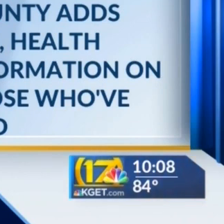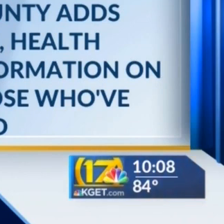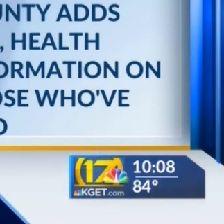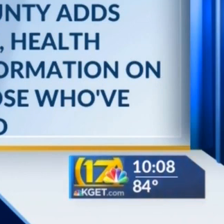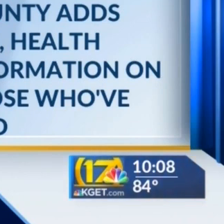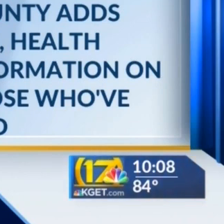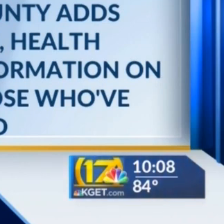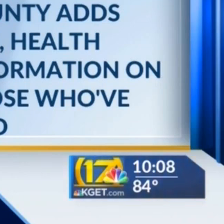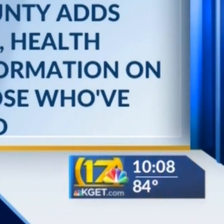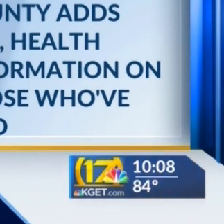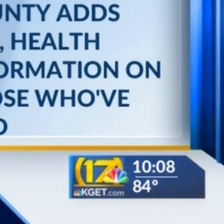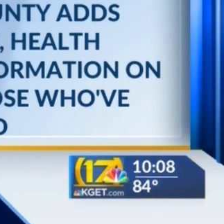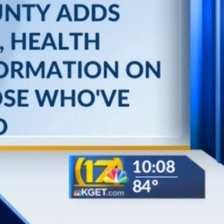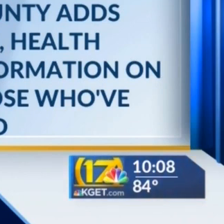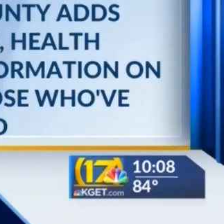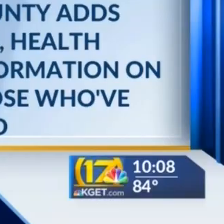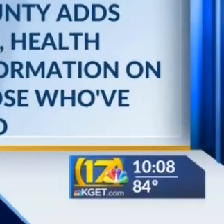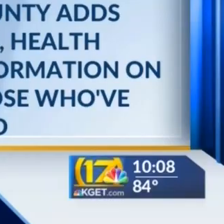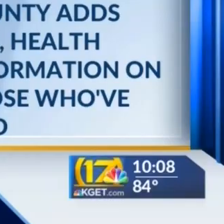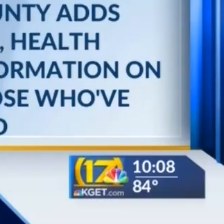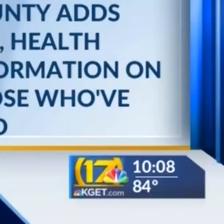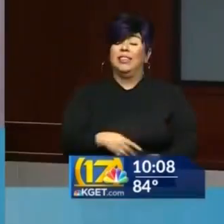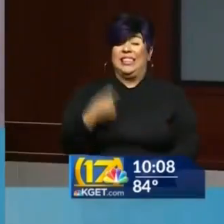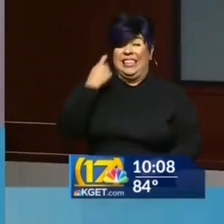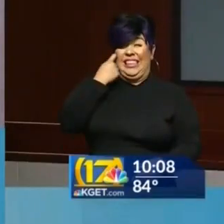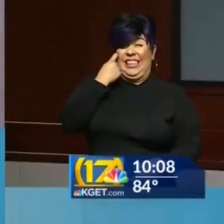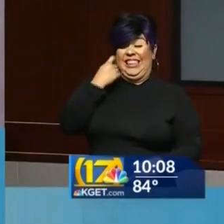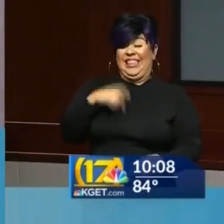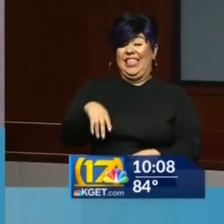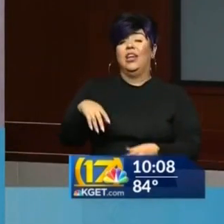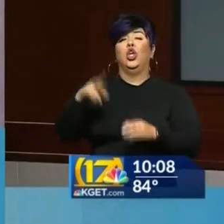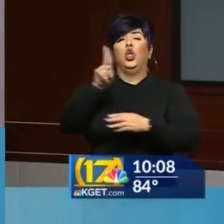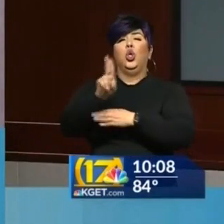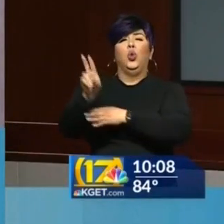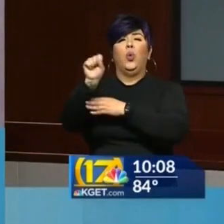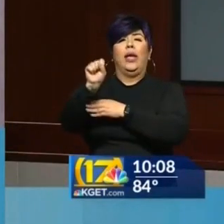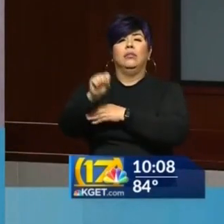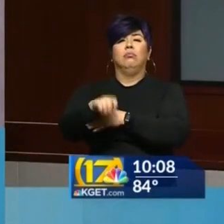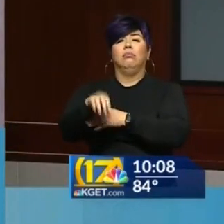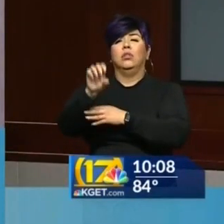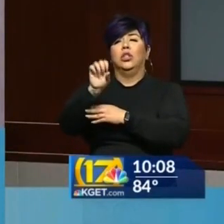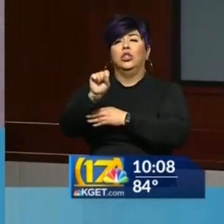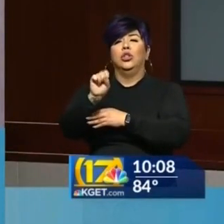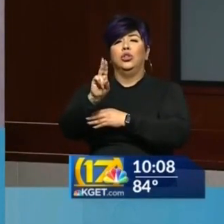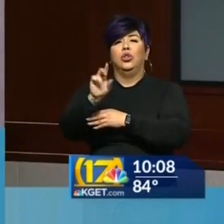COMMENTS THIS MORNING BY ENCOURAGING OUR RESIDENTS TO OBTAIN A NEW SHOT.